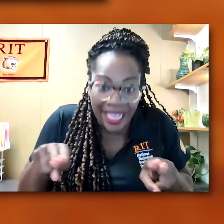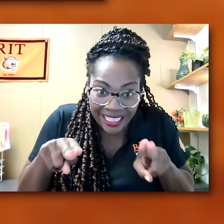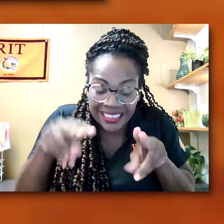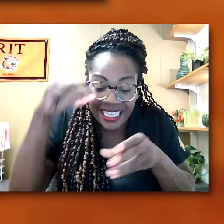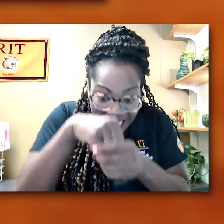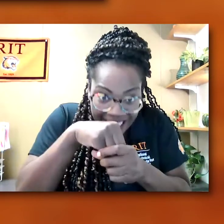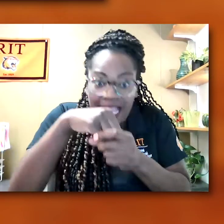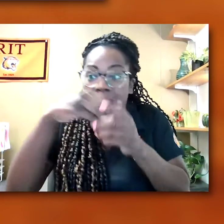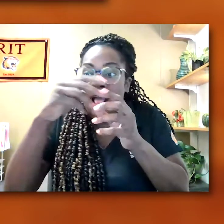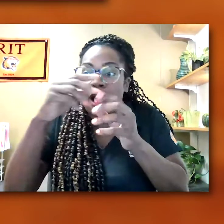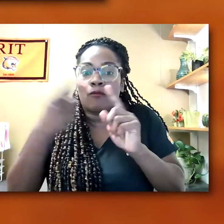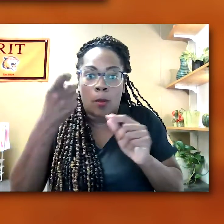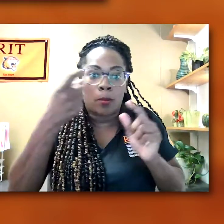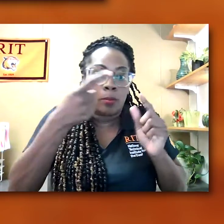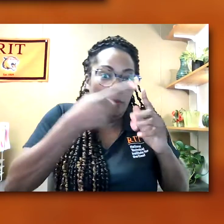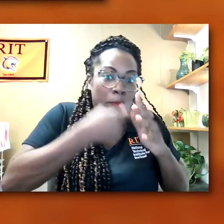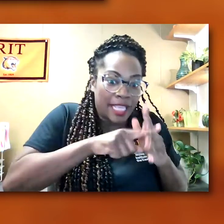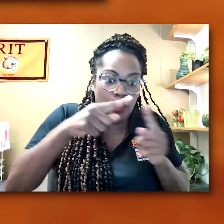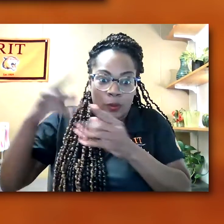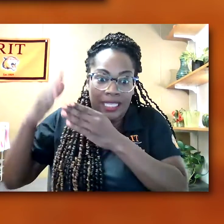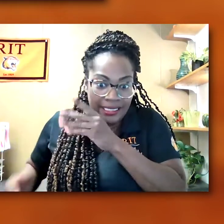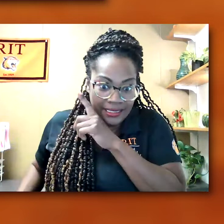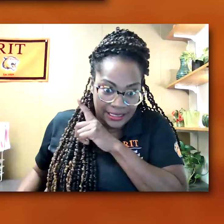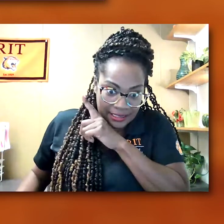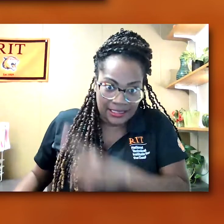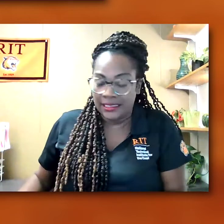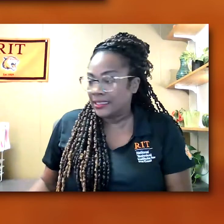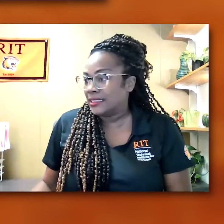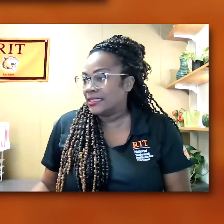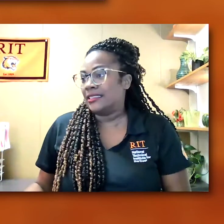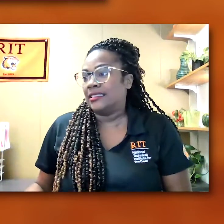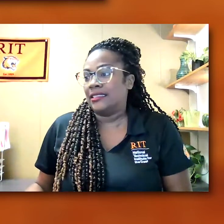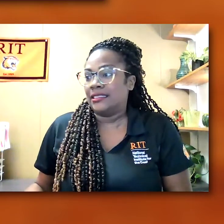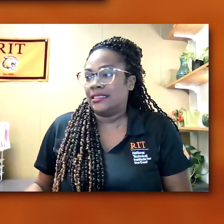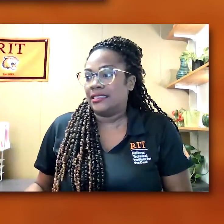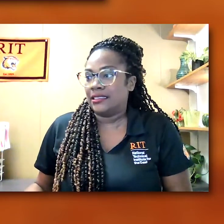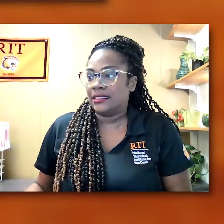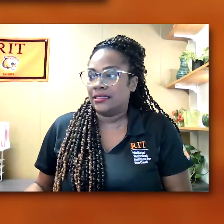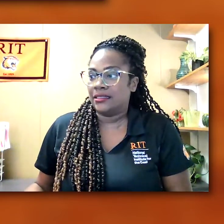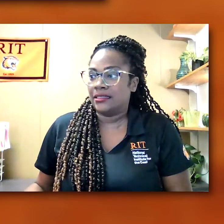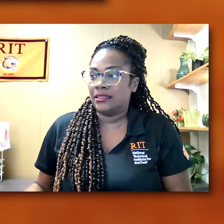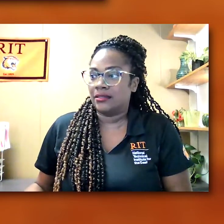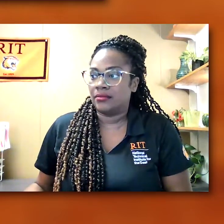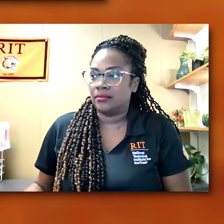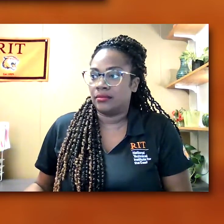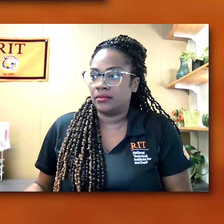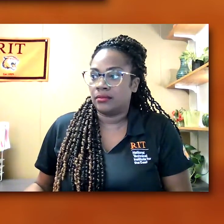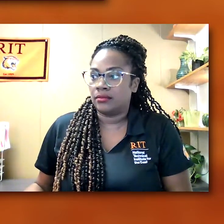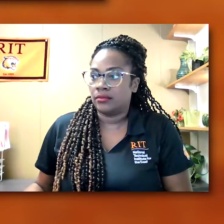If you don't show that it's in there, it will disqualify you from the egg drop. You have to show it and show the process